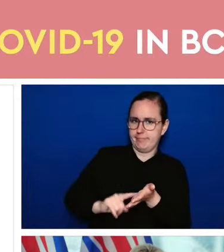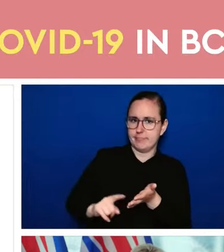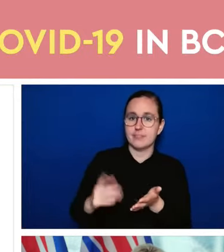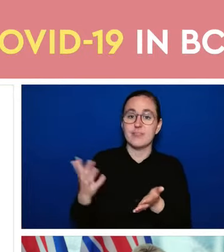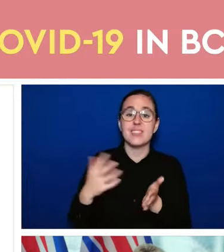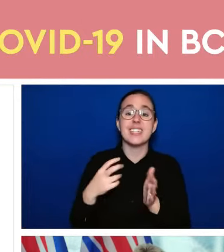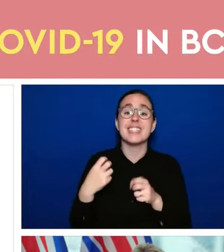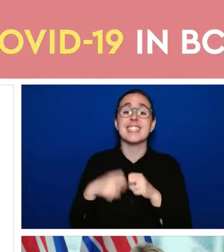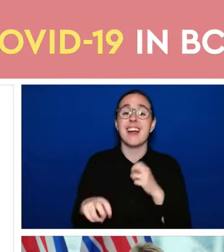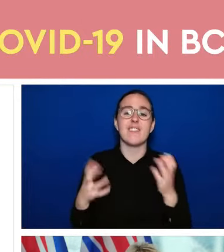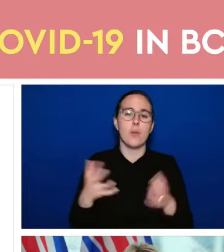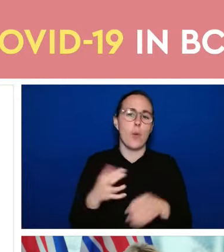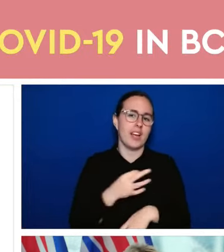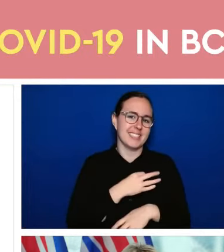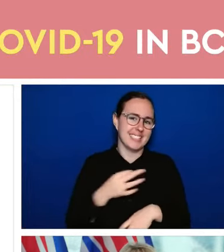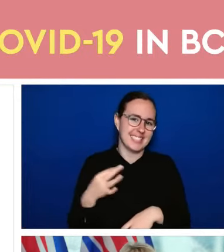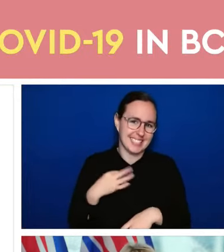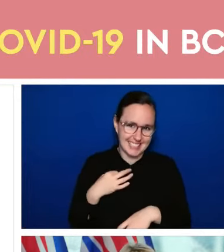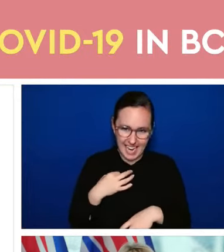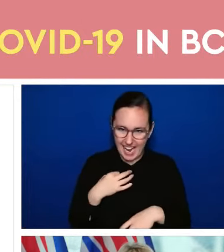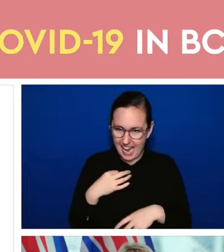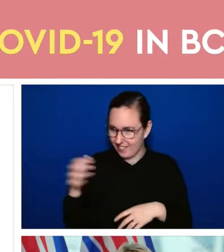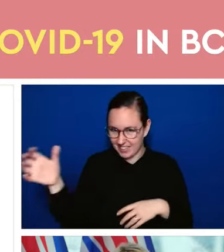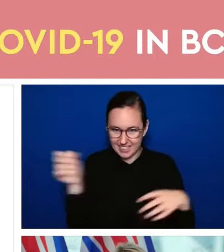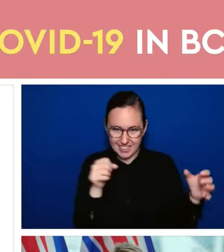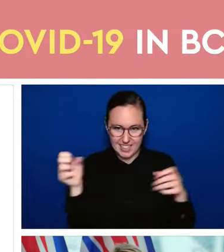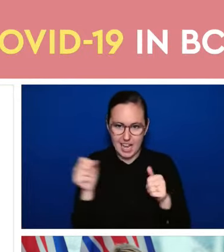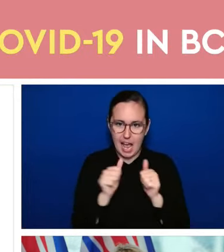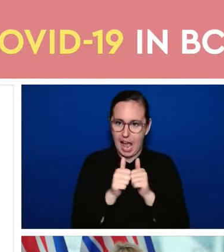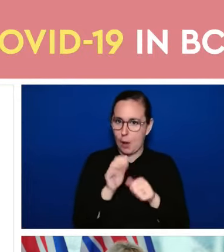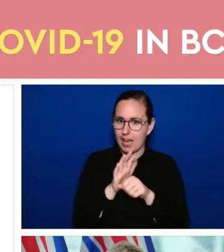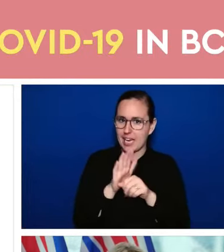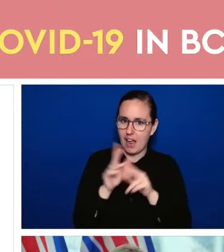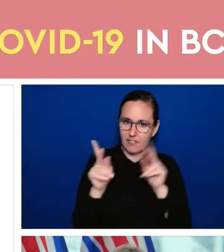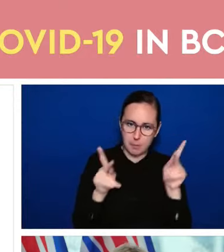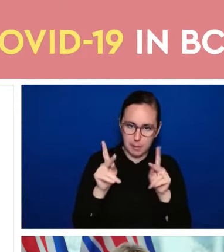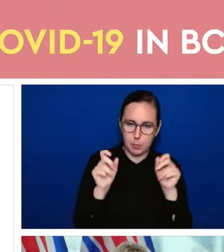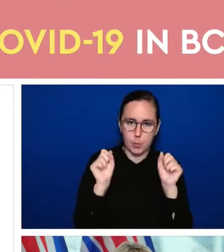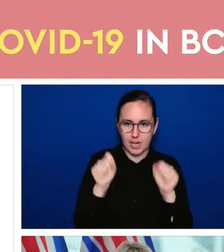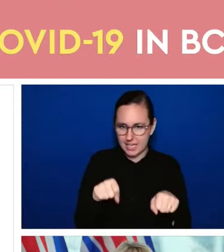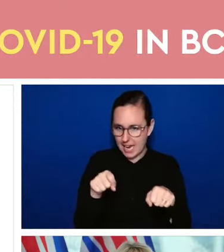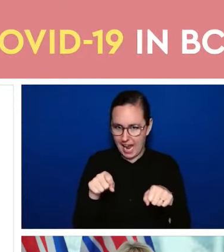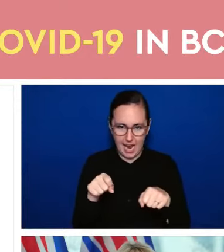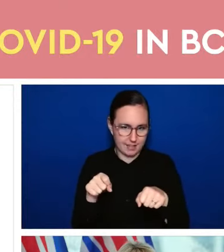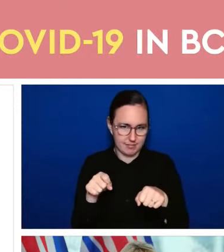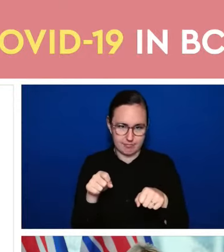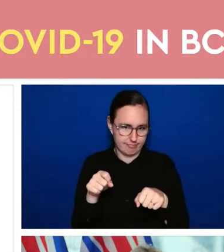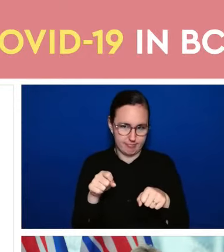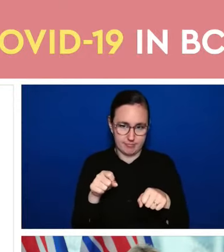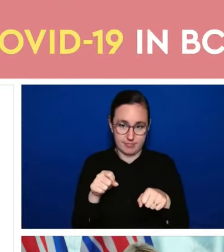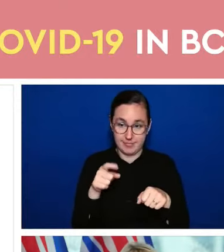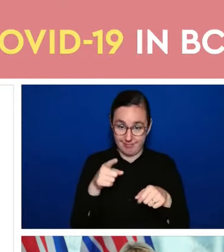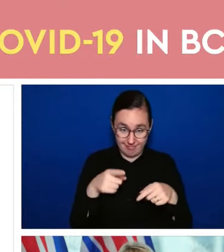waste water. System there and how can we make it as easy as possible it's a very complicated